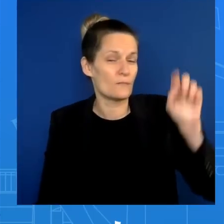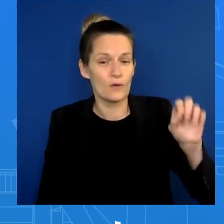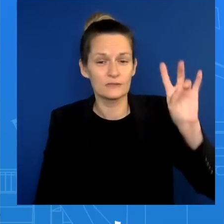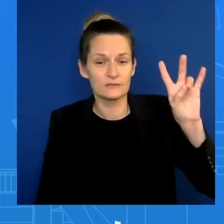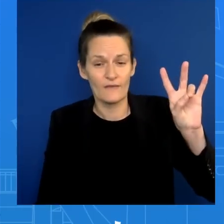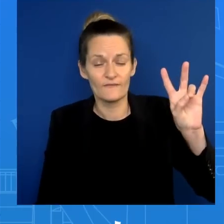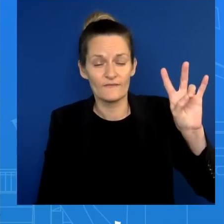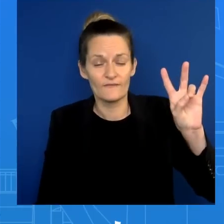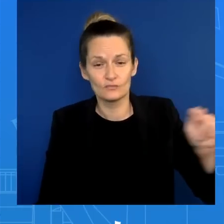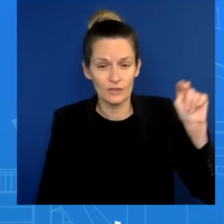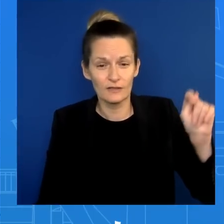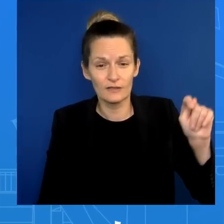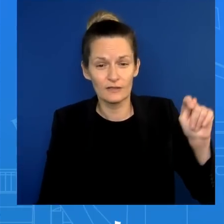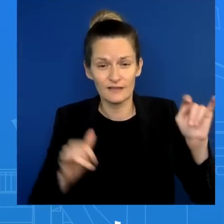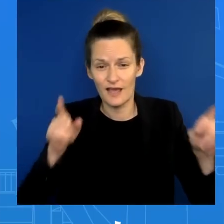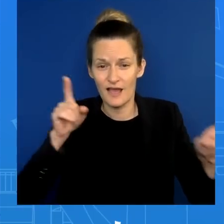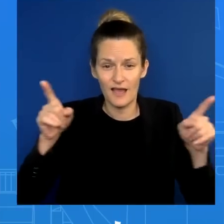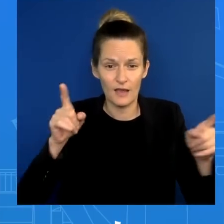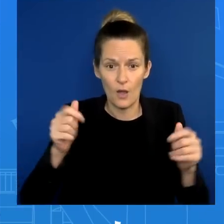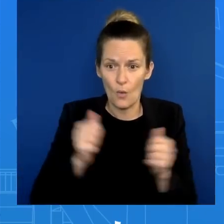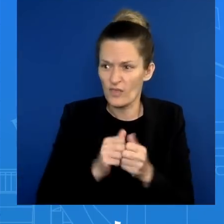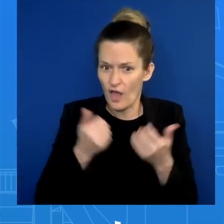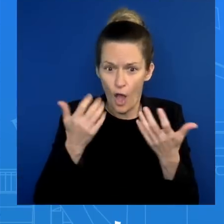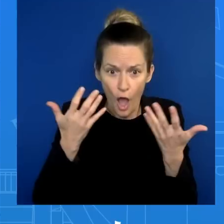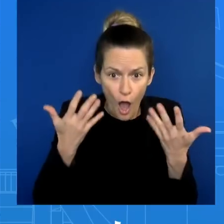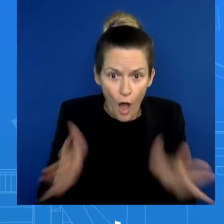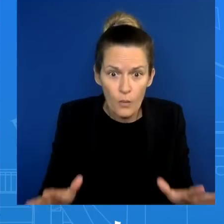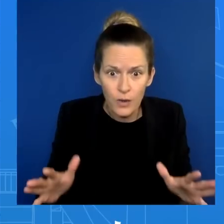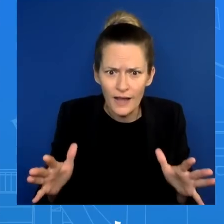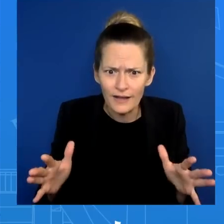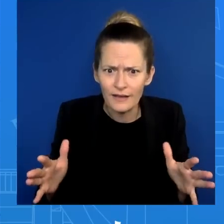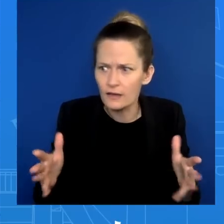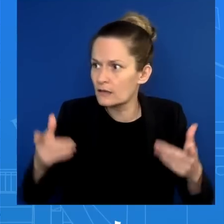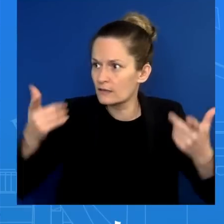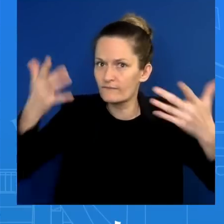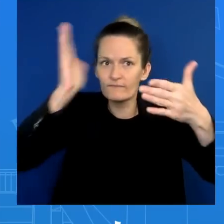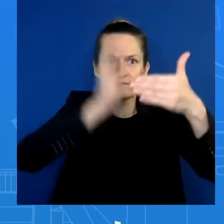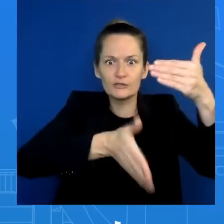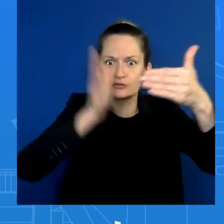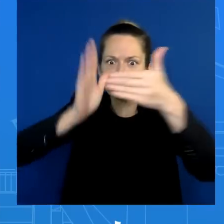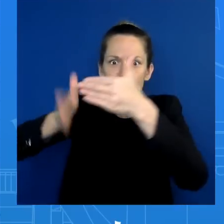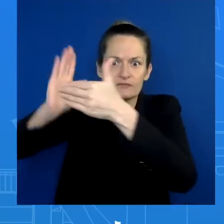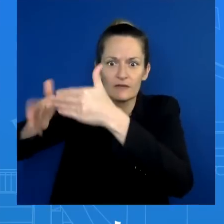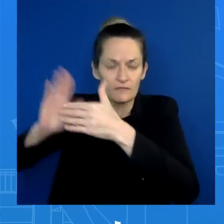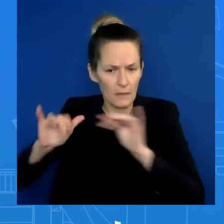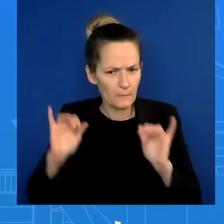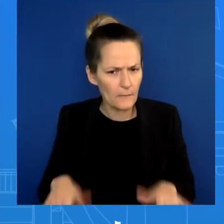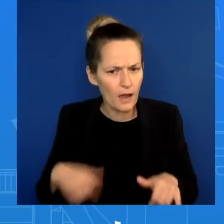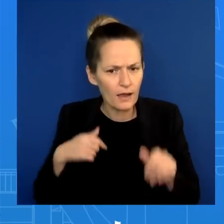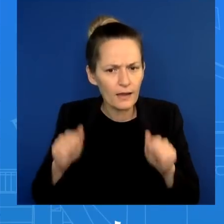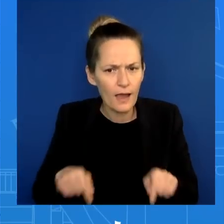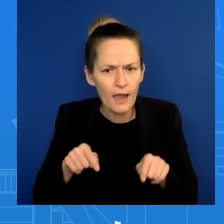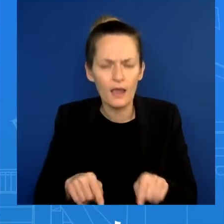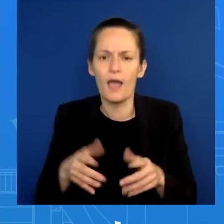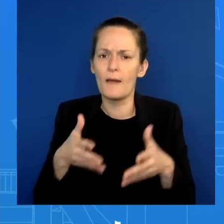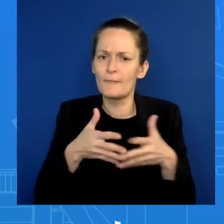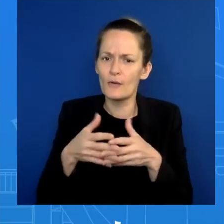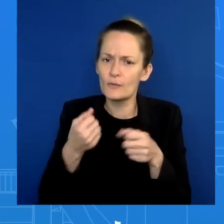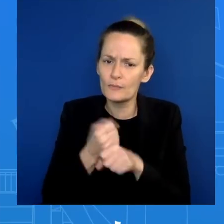the bipartisan infrastructure legislation, and we are still, by the end of this fiscal year, will be at $1.7 trillion in deficit.